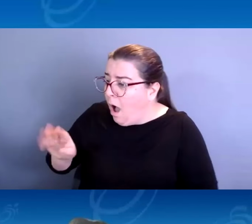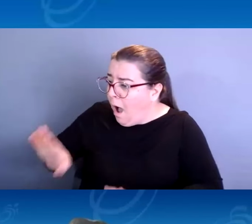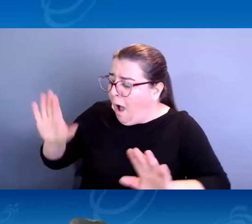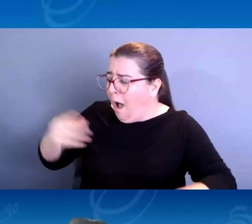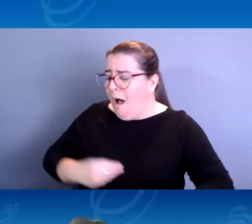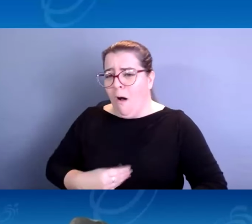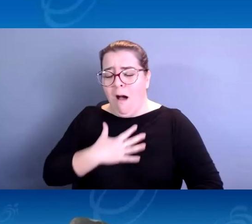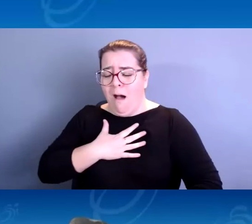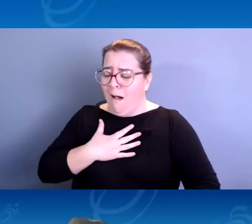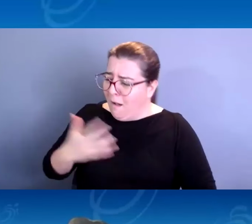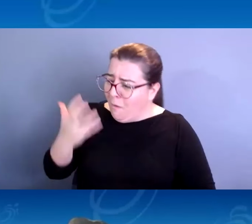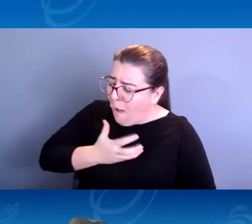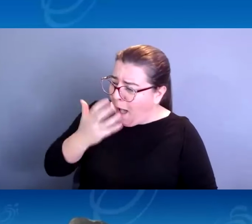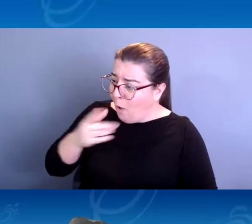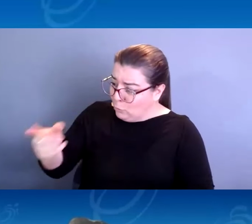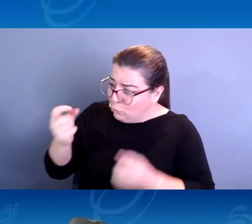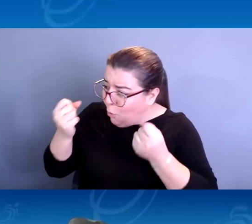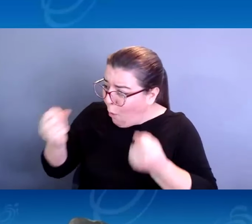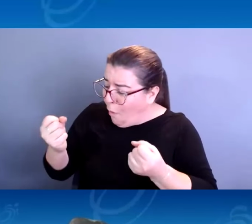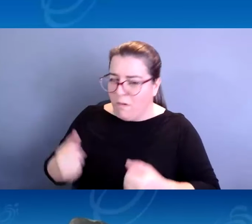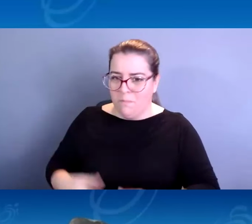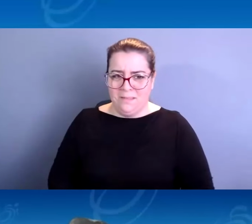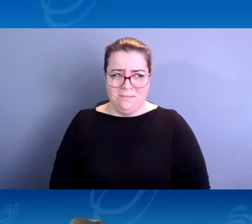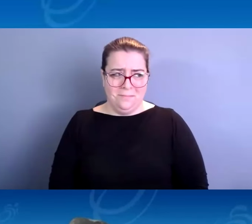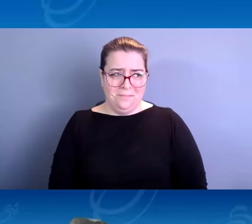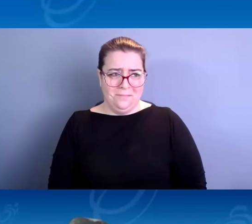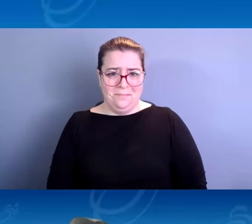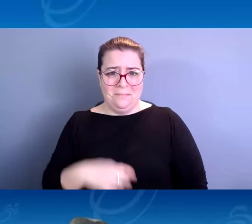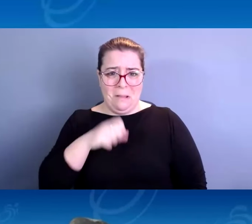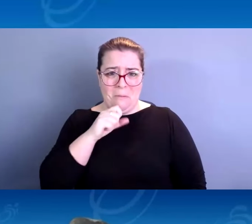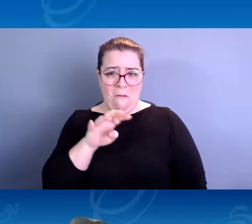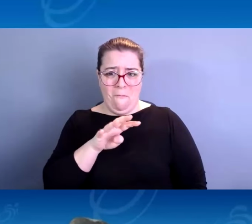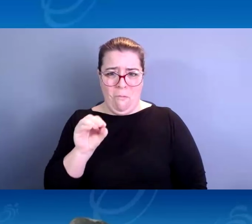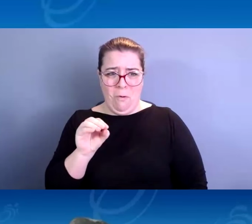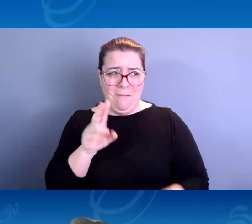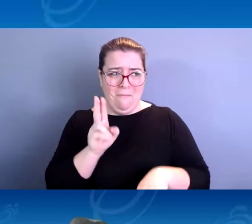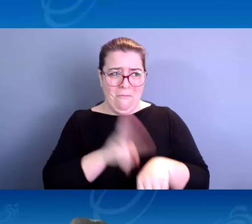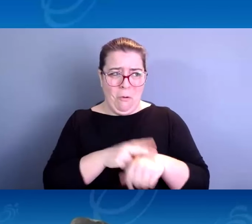I'm like, is that really that inspirational? I'm 40 years old. Of course I can drive a car.